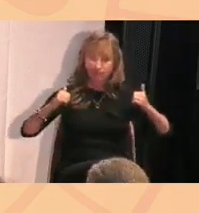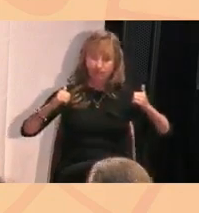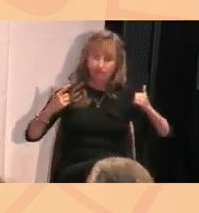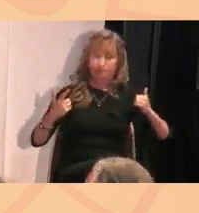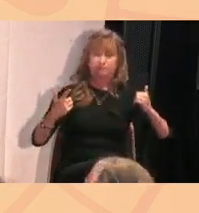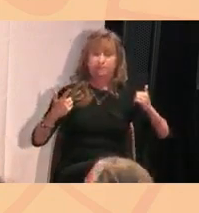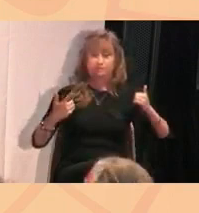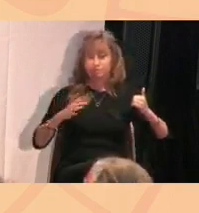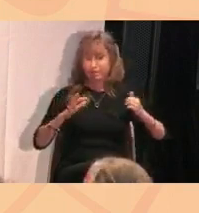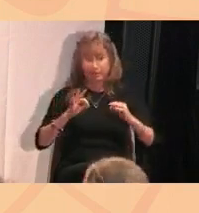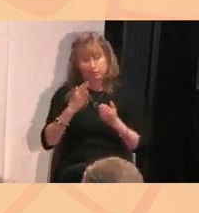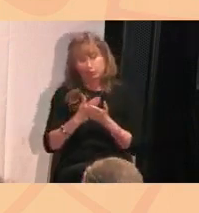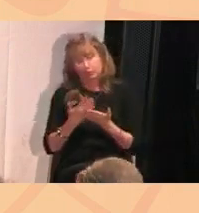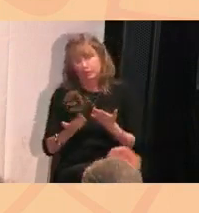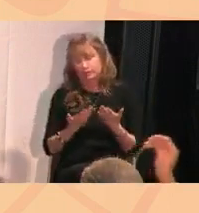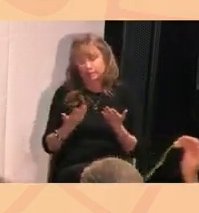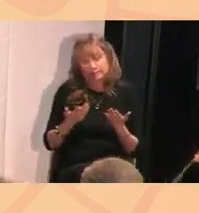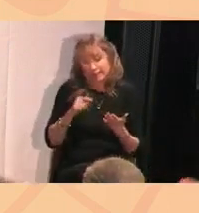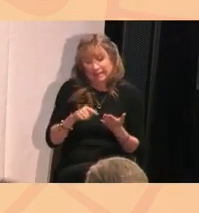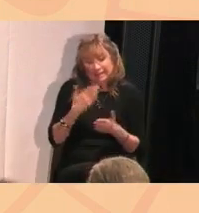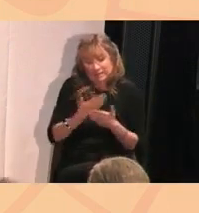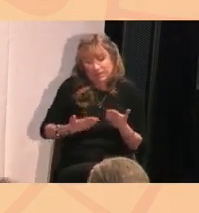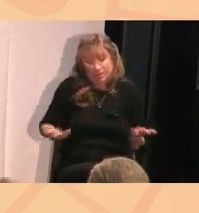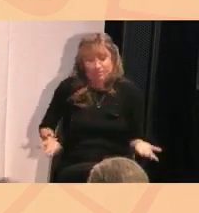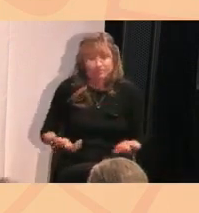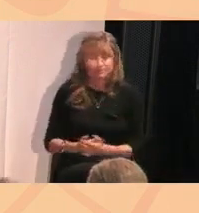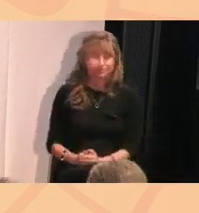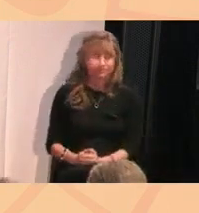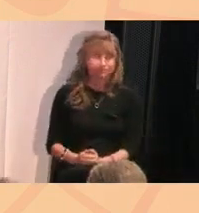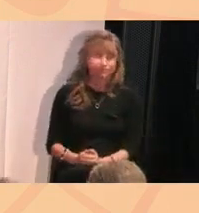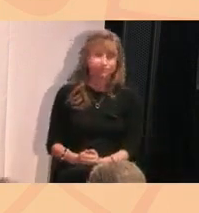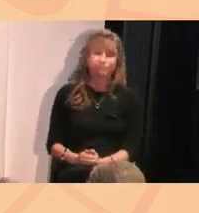he wrote in his diary that nothing important happened today, but it was the American Independence Day.